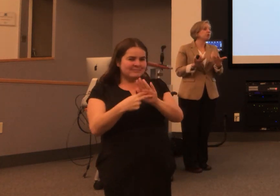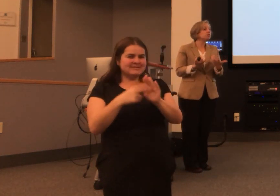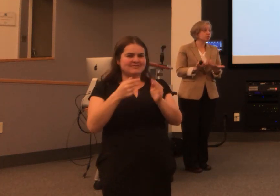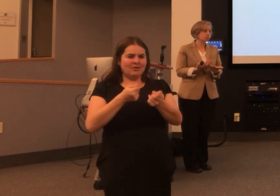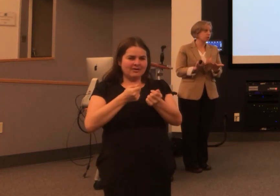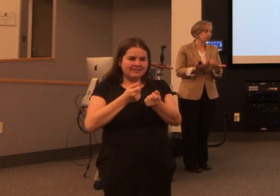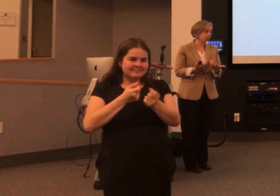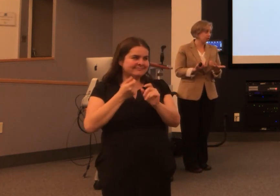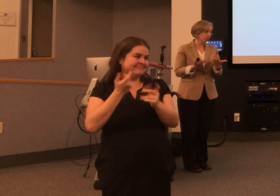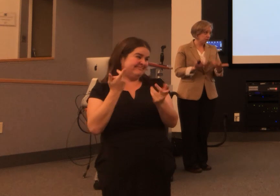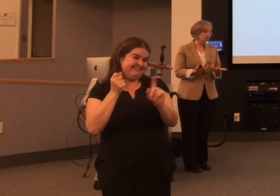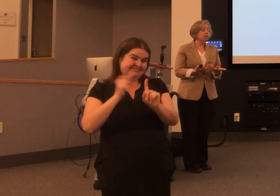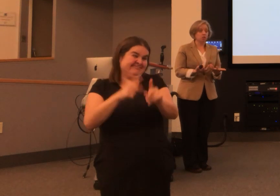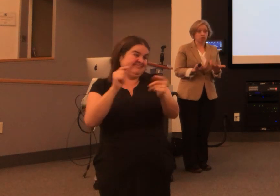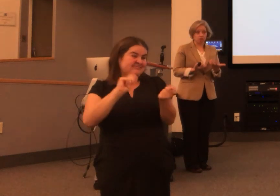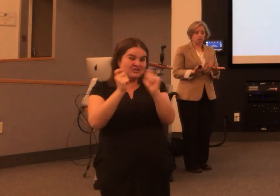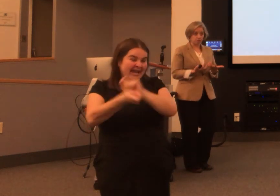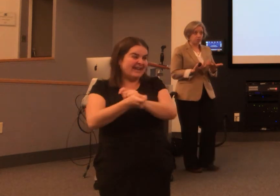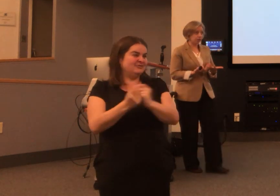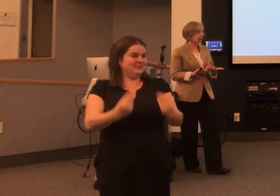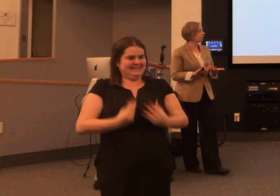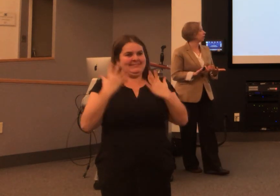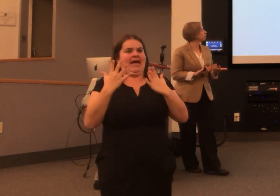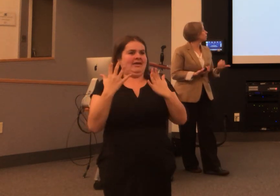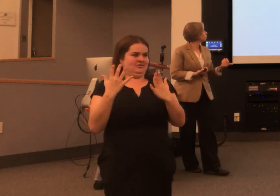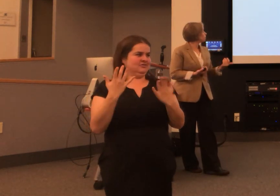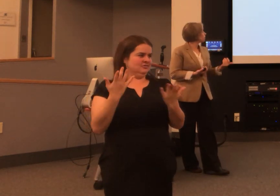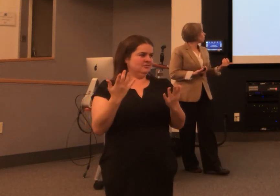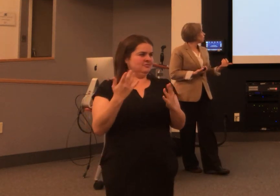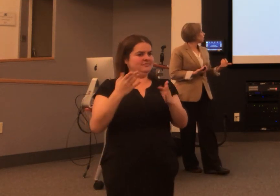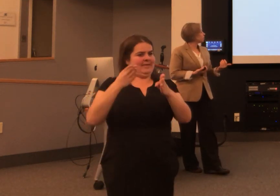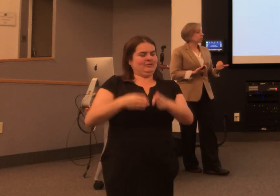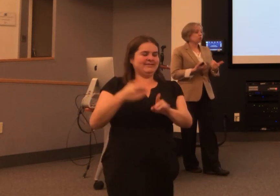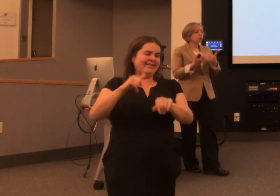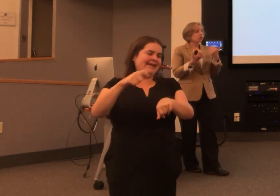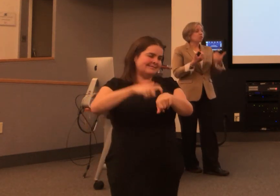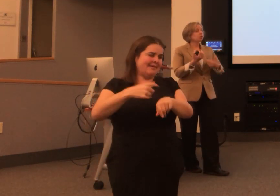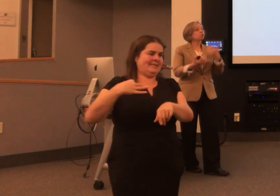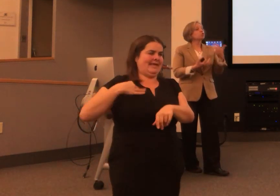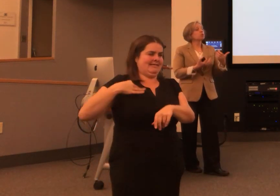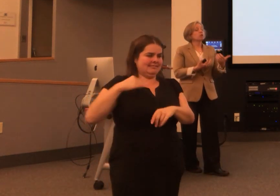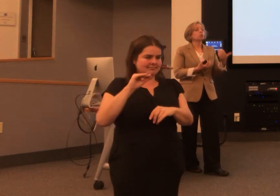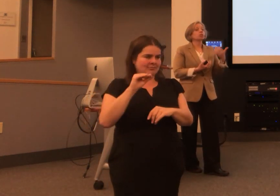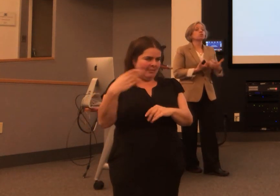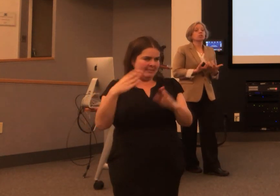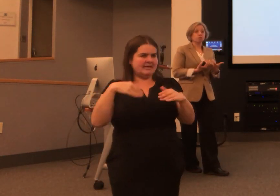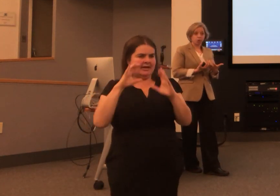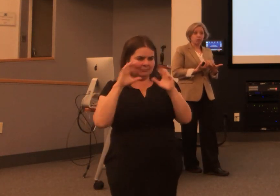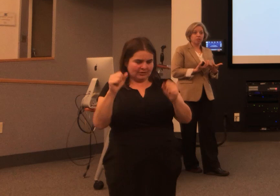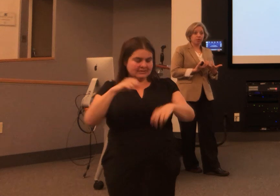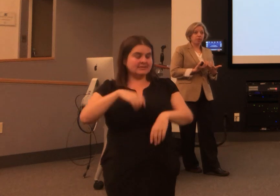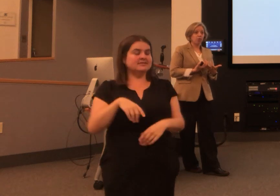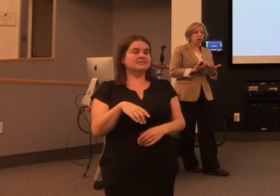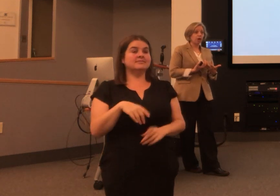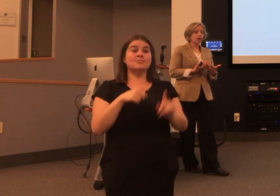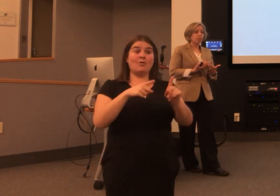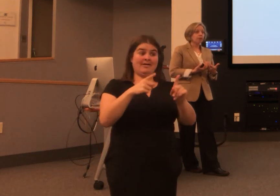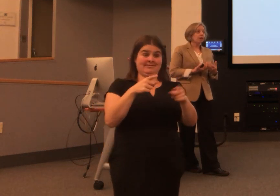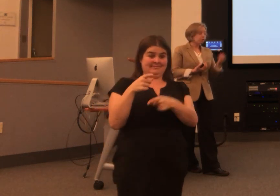to be this inspirational image of the candidate. So if you can show that a work is transformative in that way,